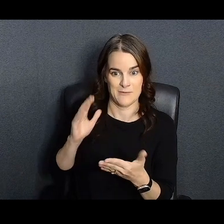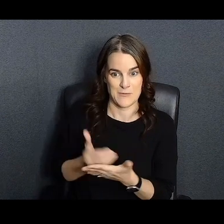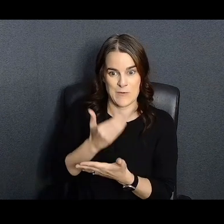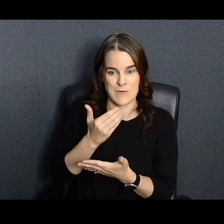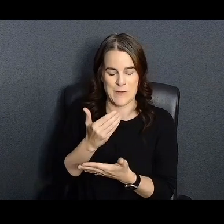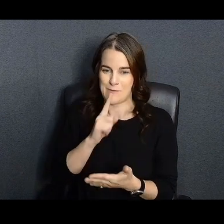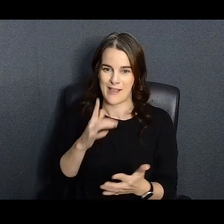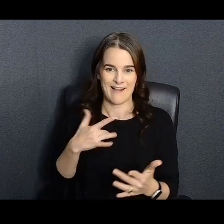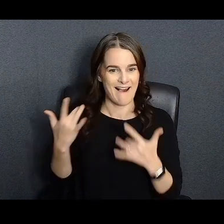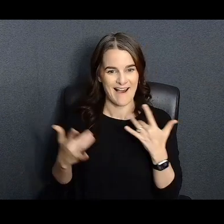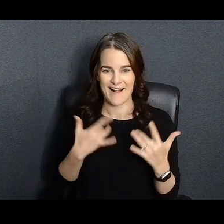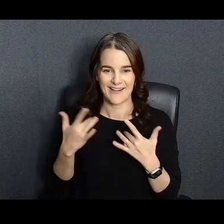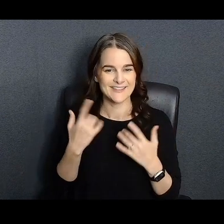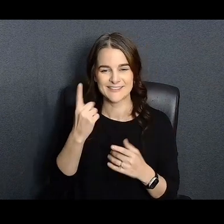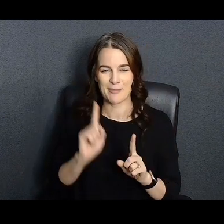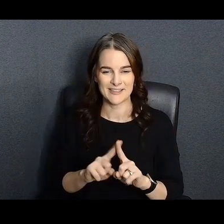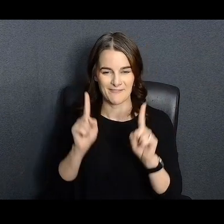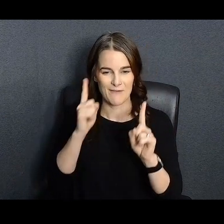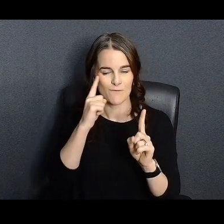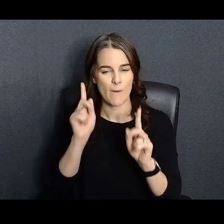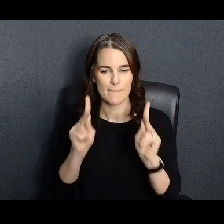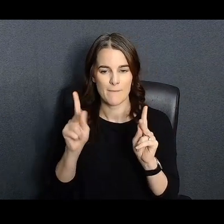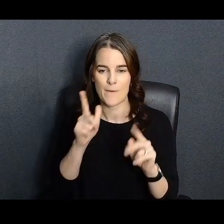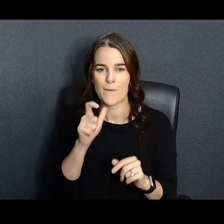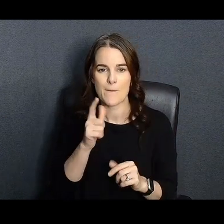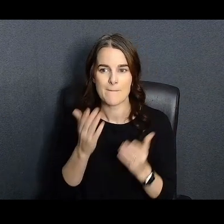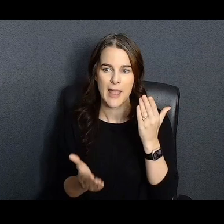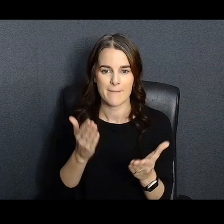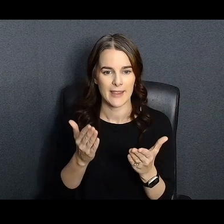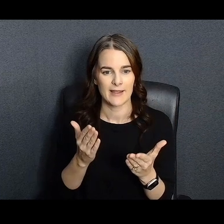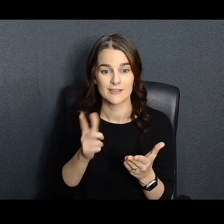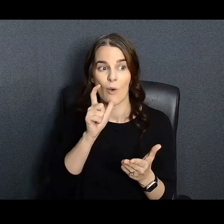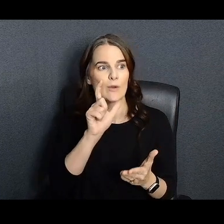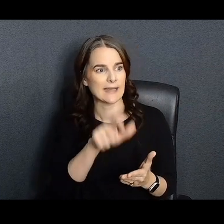exciting to have something slightly different for folks that maybe don't need access